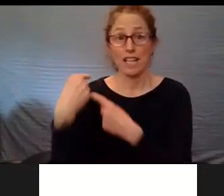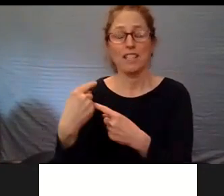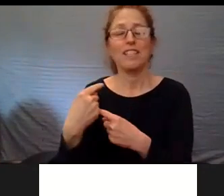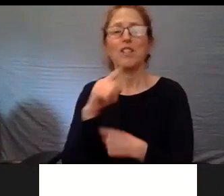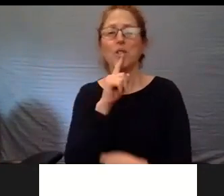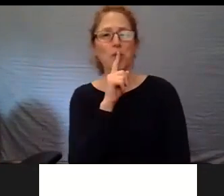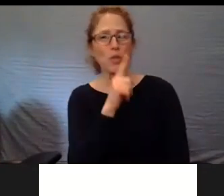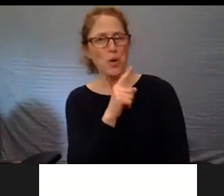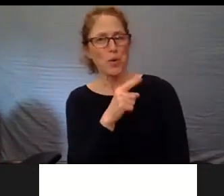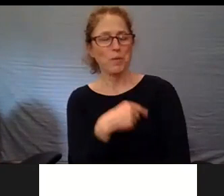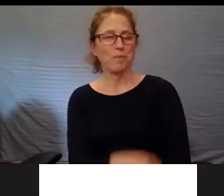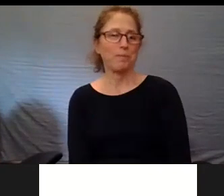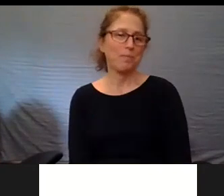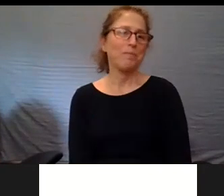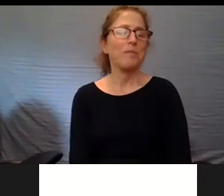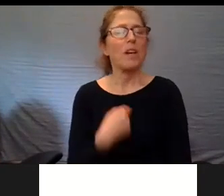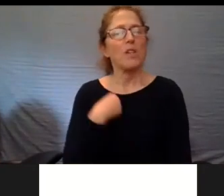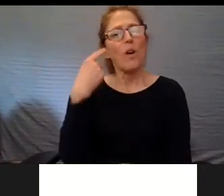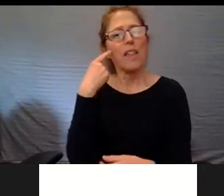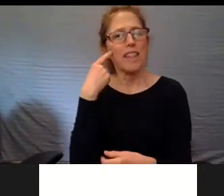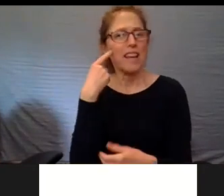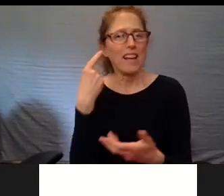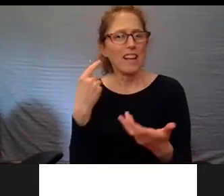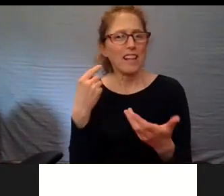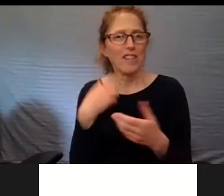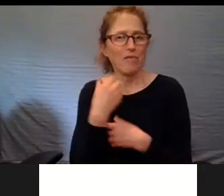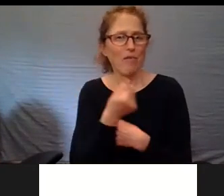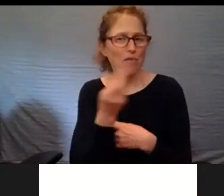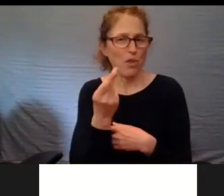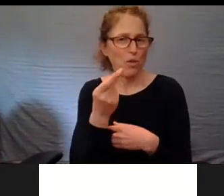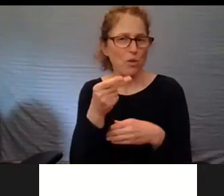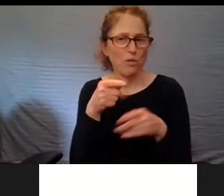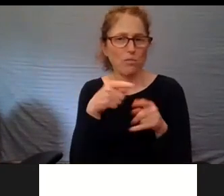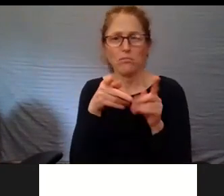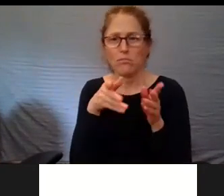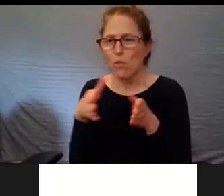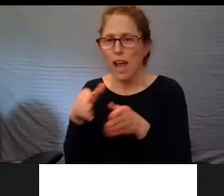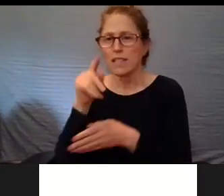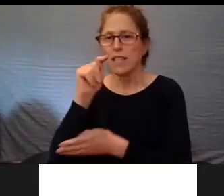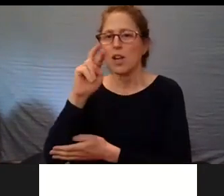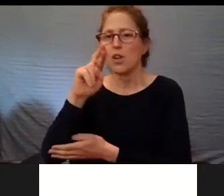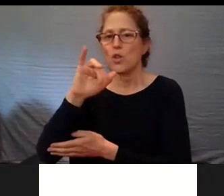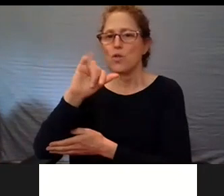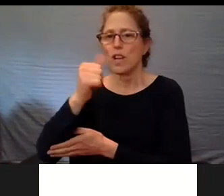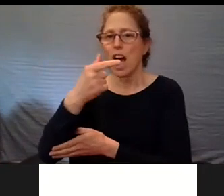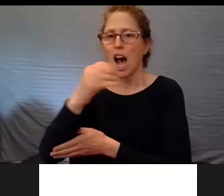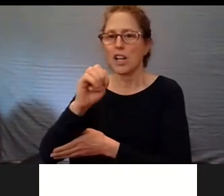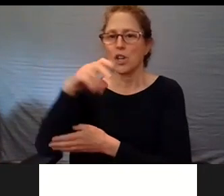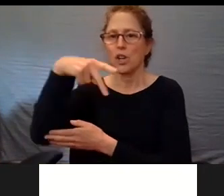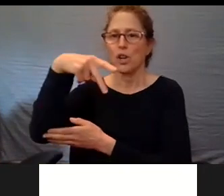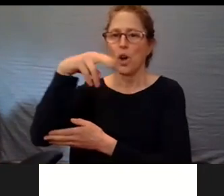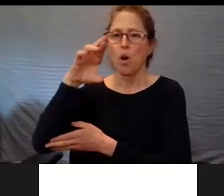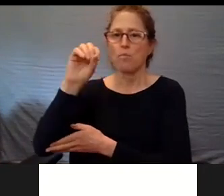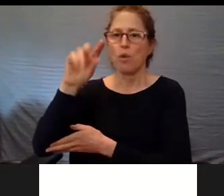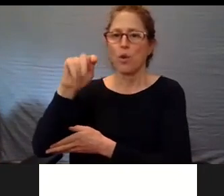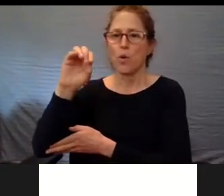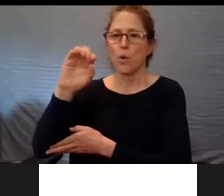I think there are a number of ways that triage protocols can go very, very wrong.